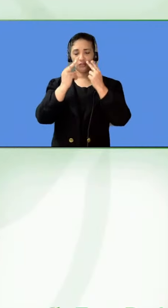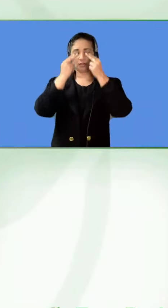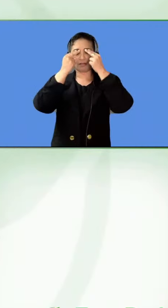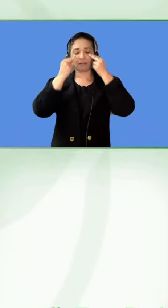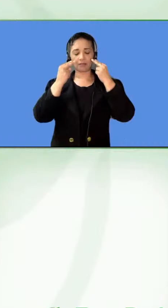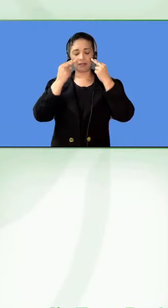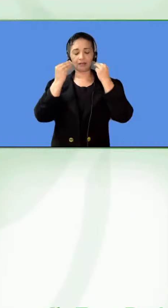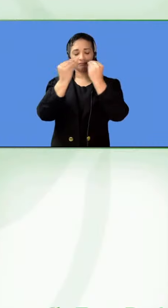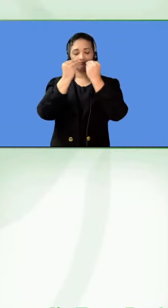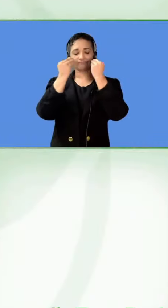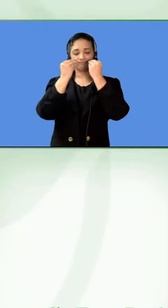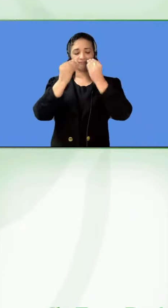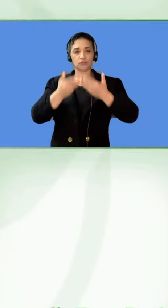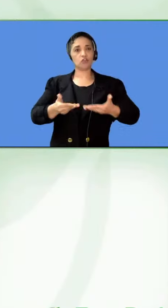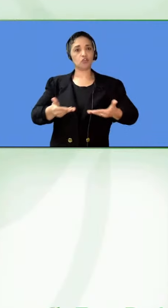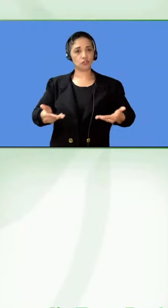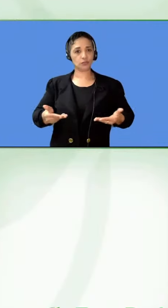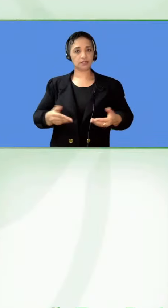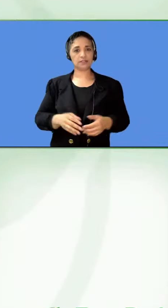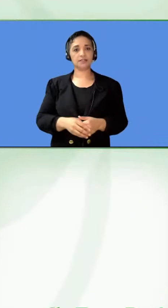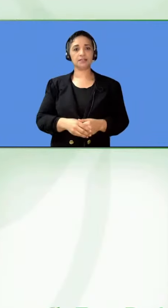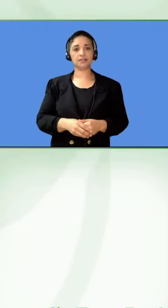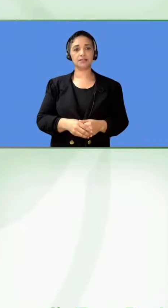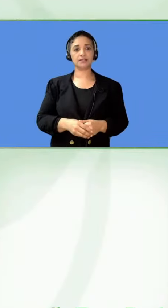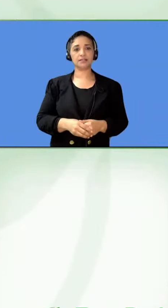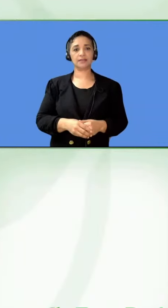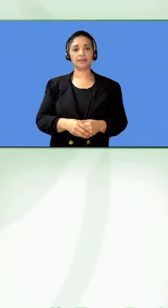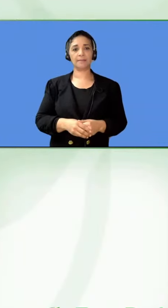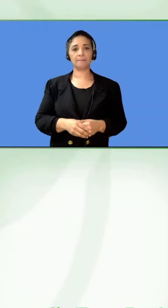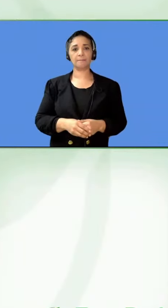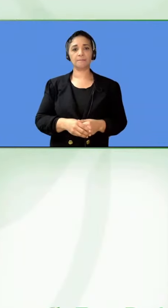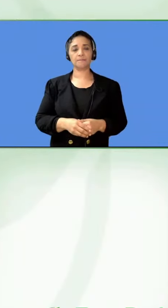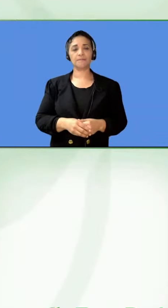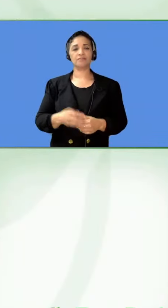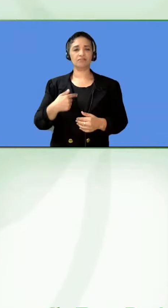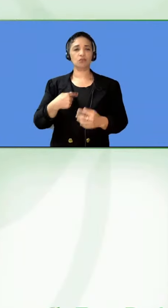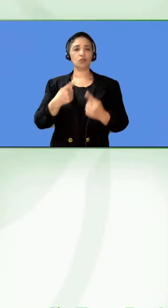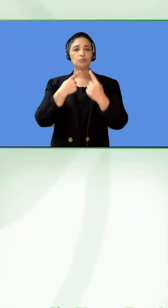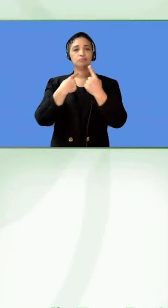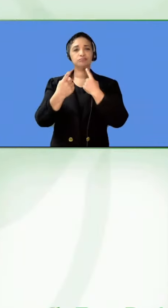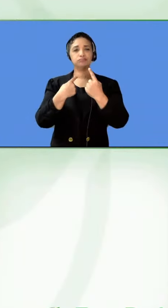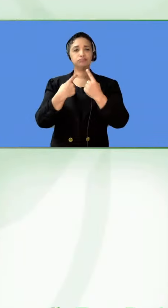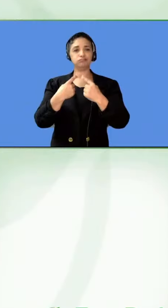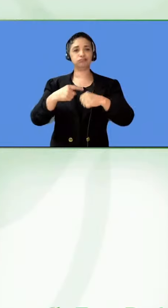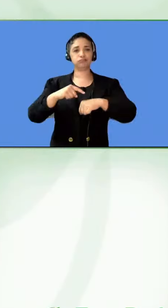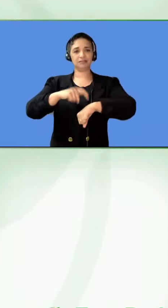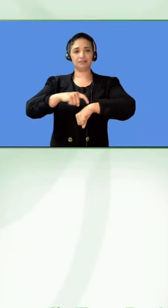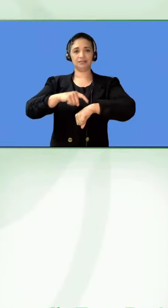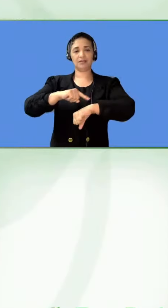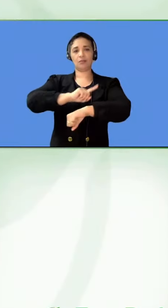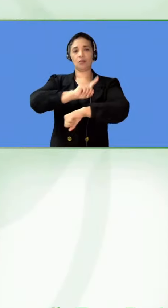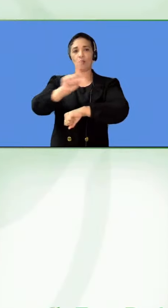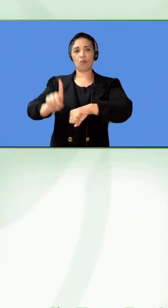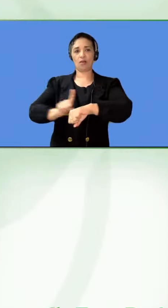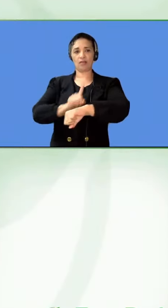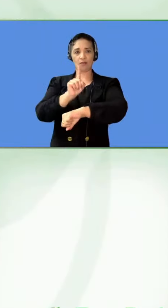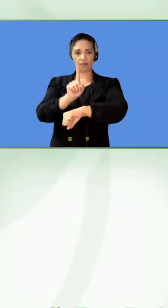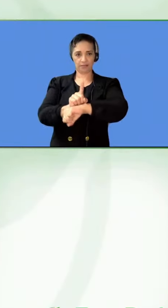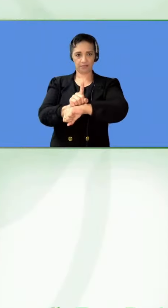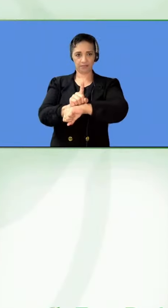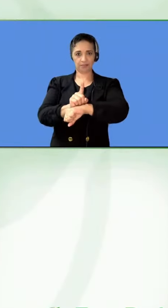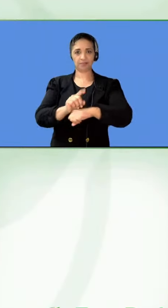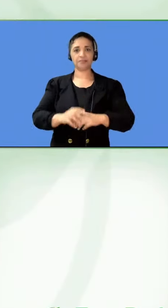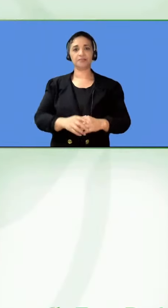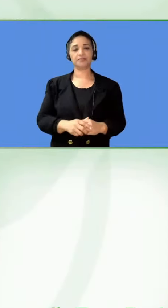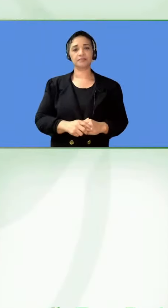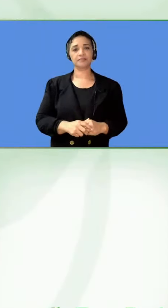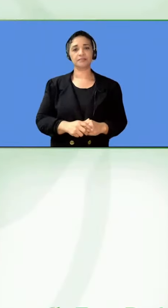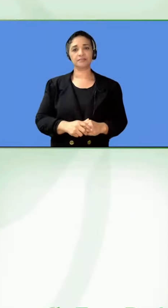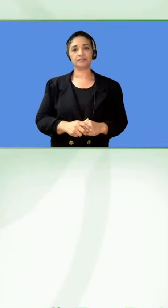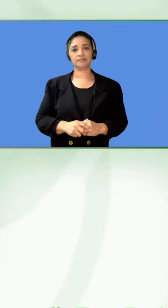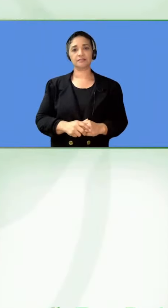We have asked that for the next hour, we have apologised in advance for misspelling the